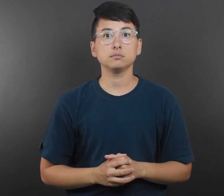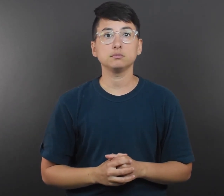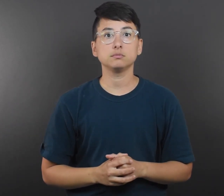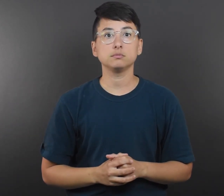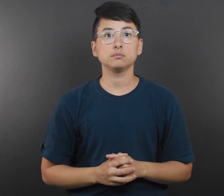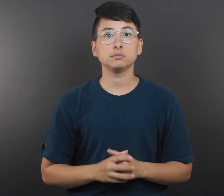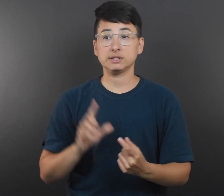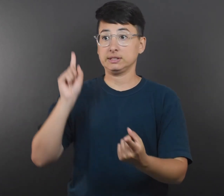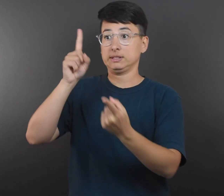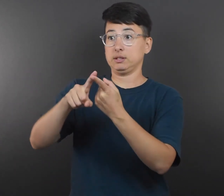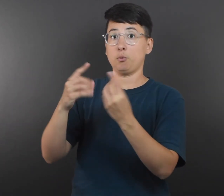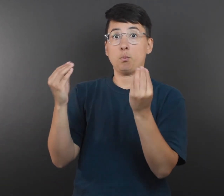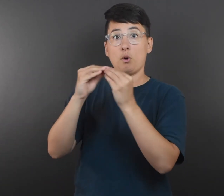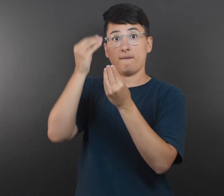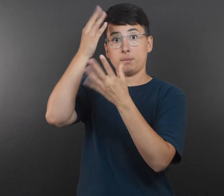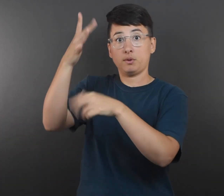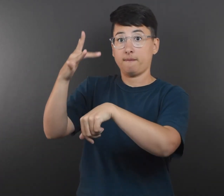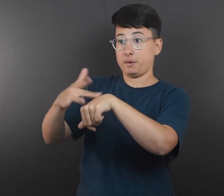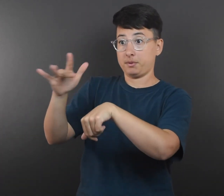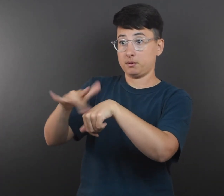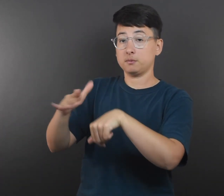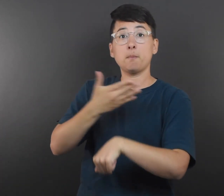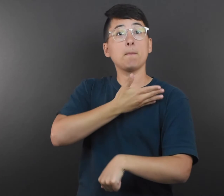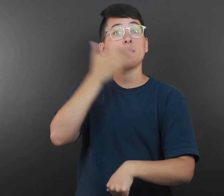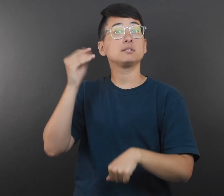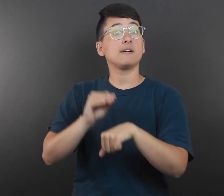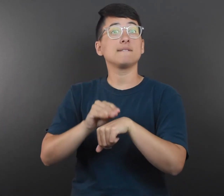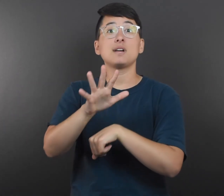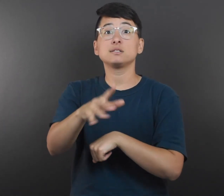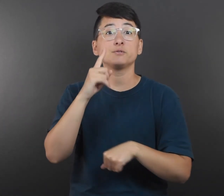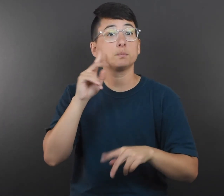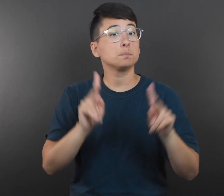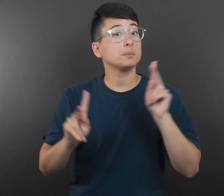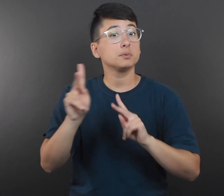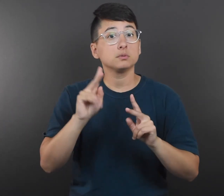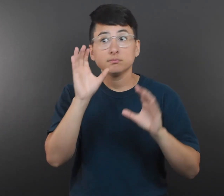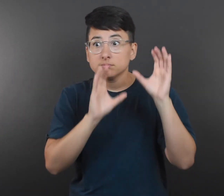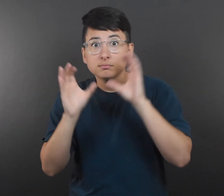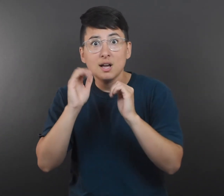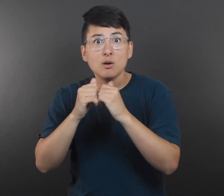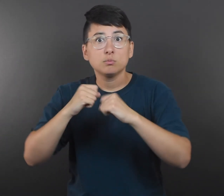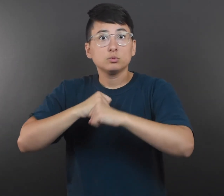Until more information is available, the best advice for people seeking to protect themselves